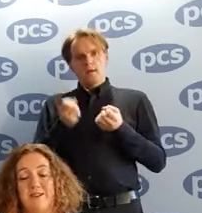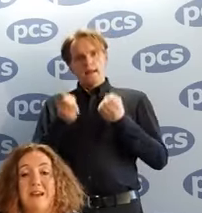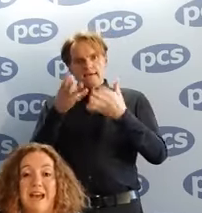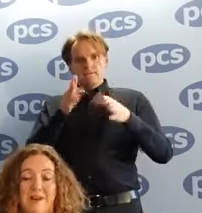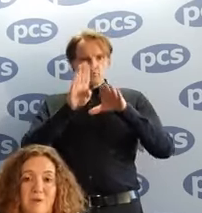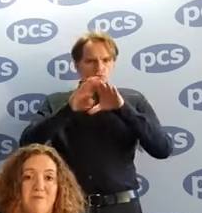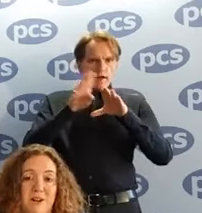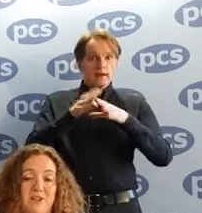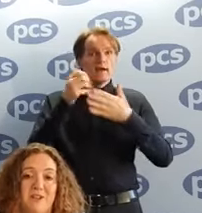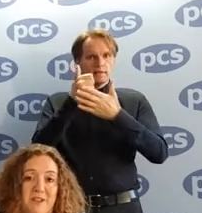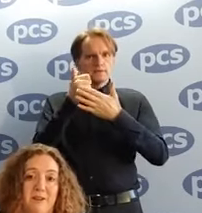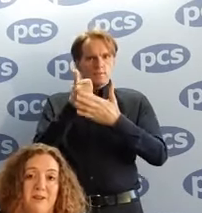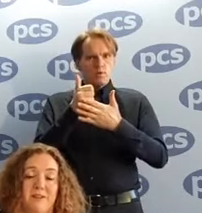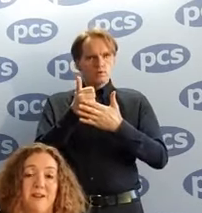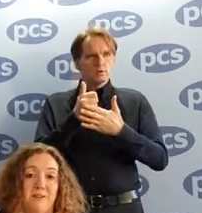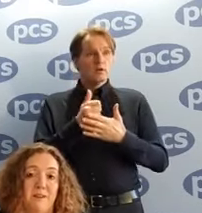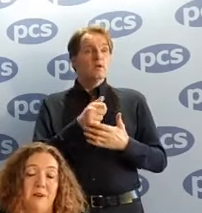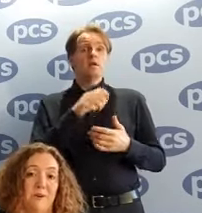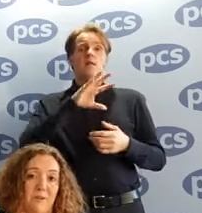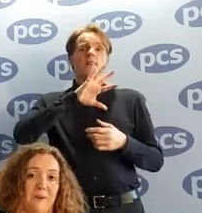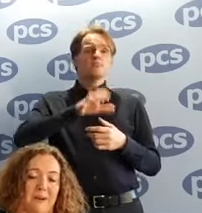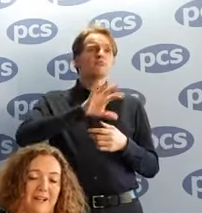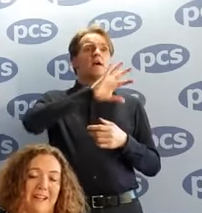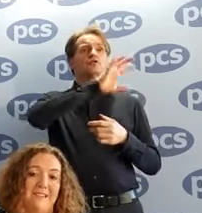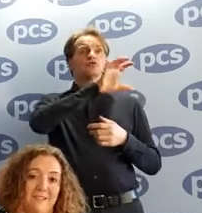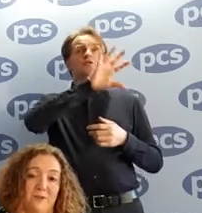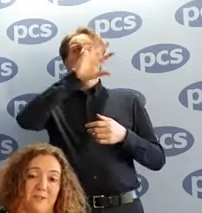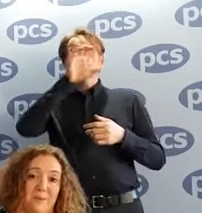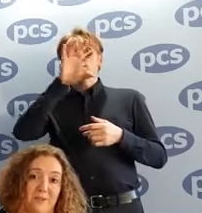you. Every branch in the union has currently been allocated a full time